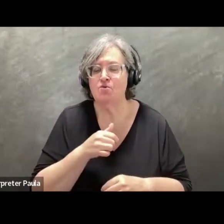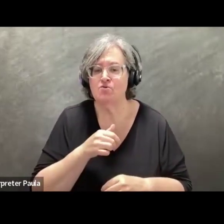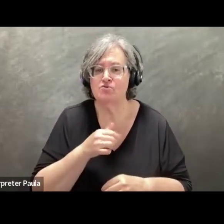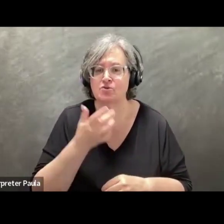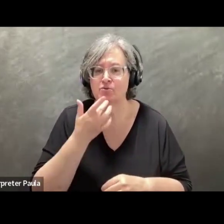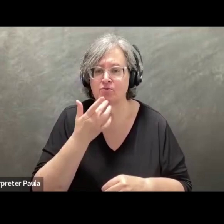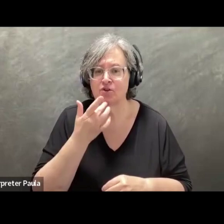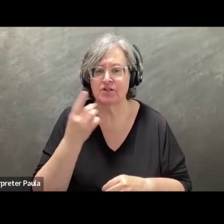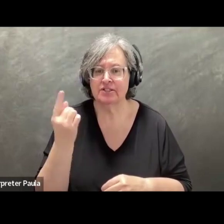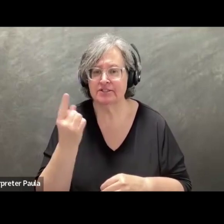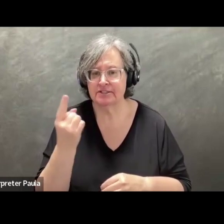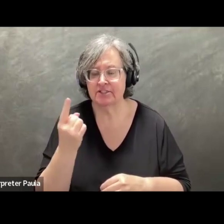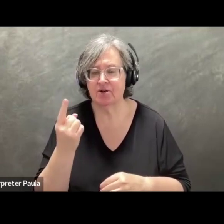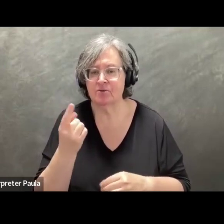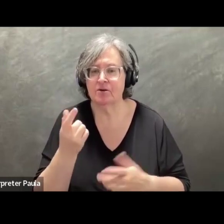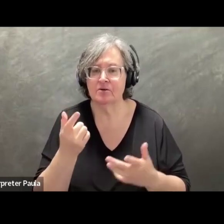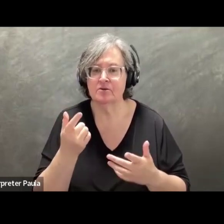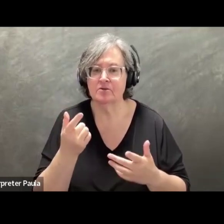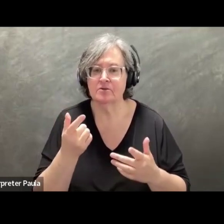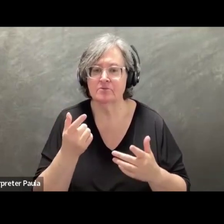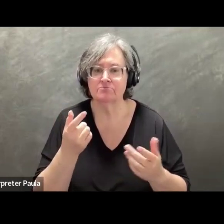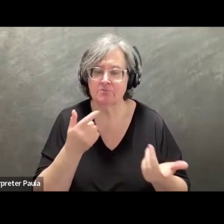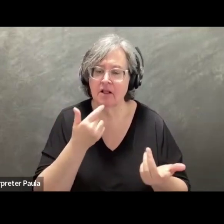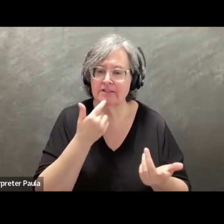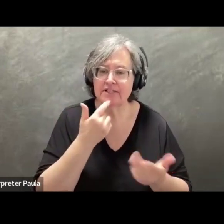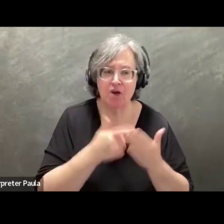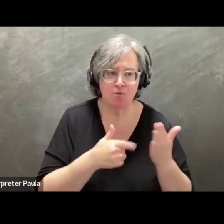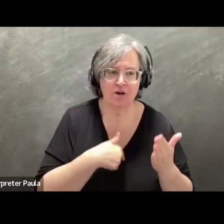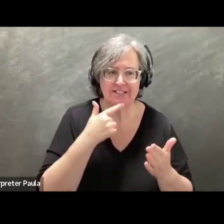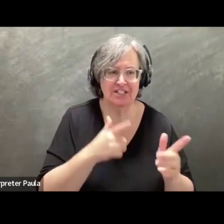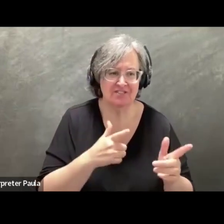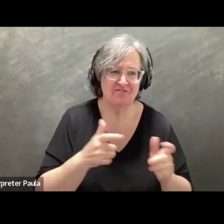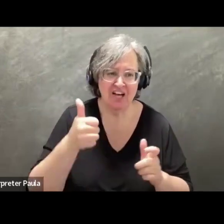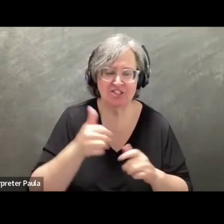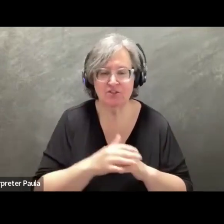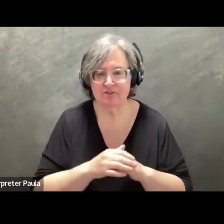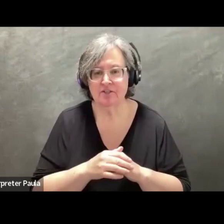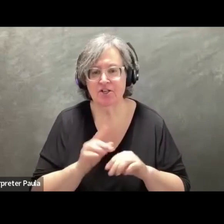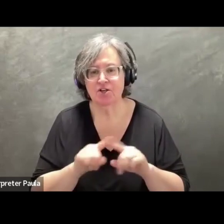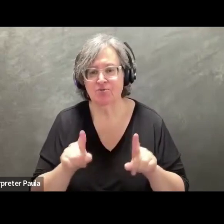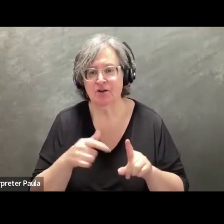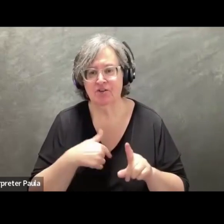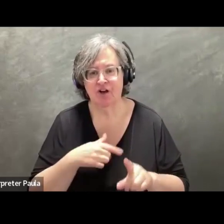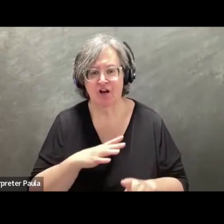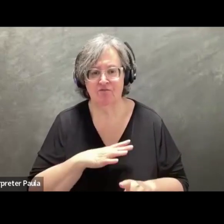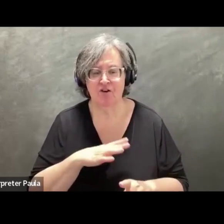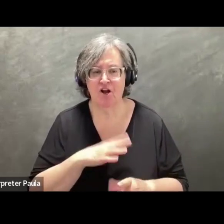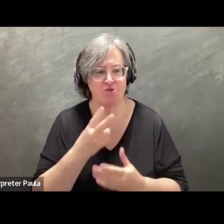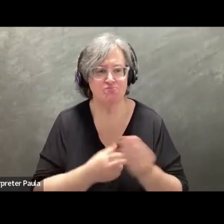relay what I say. It's faster, but I'm fine with both ways you